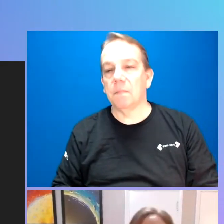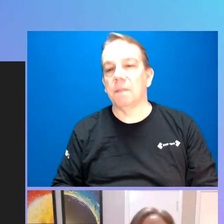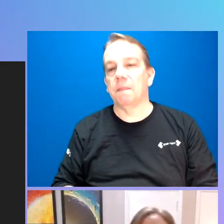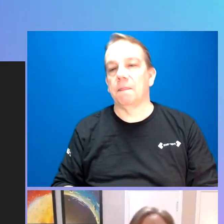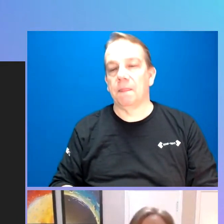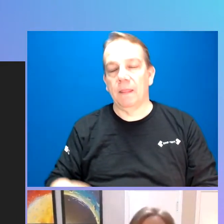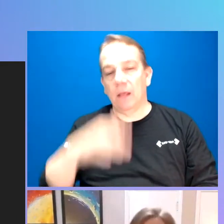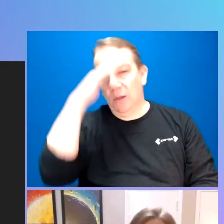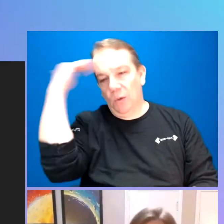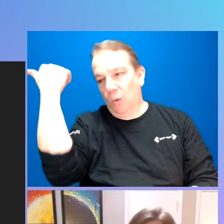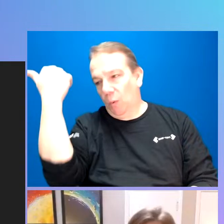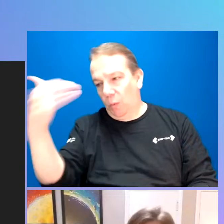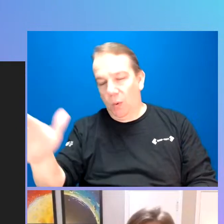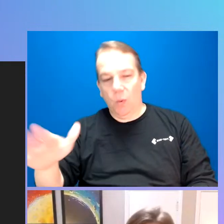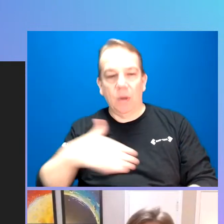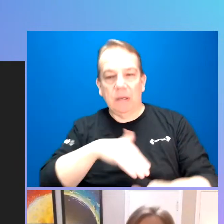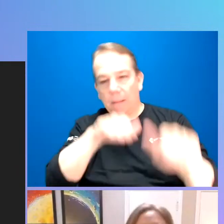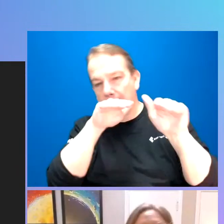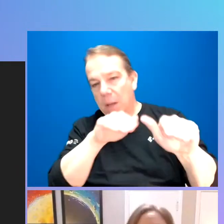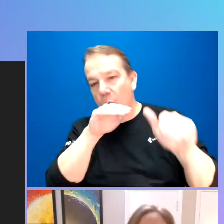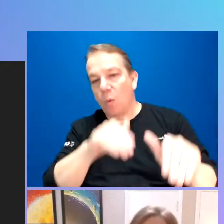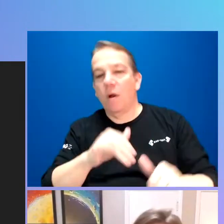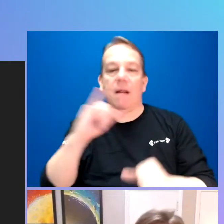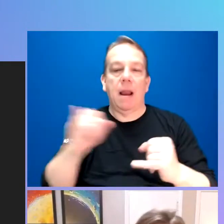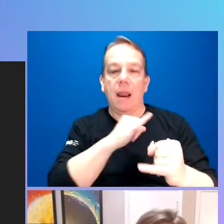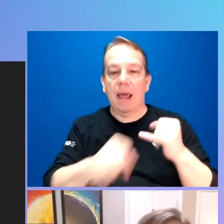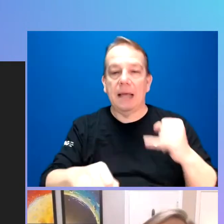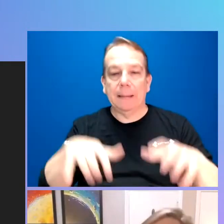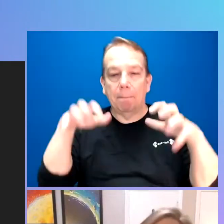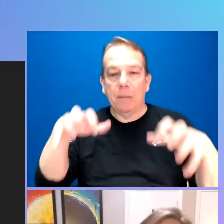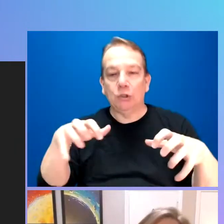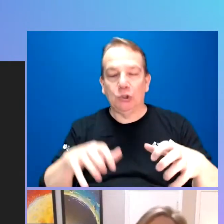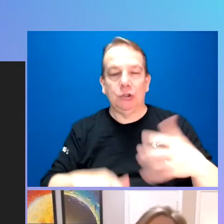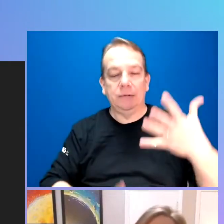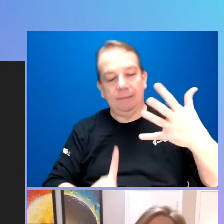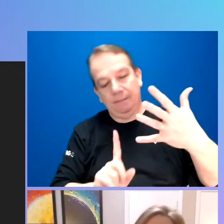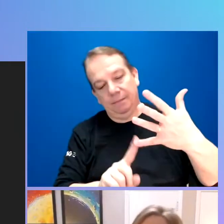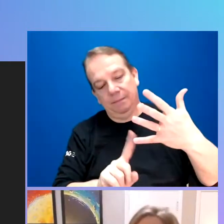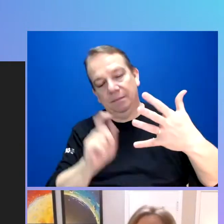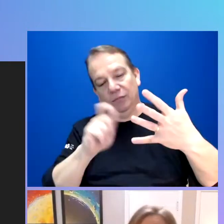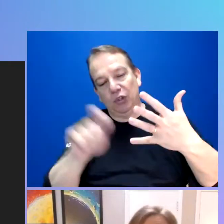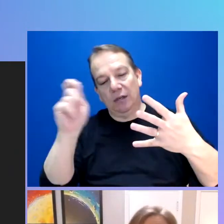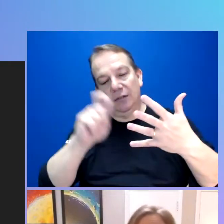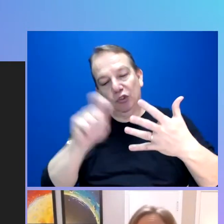have defeated that final monster accessible names aren't actually